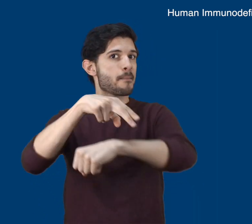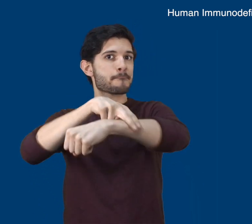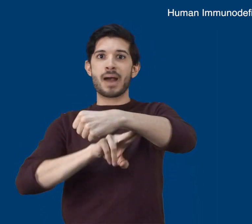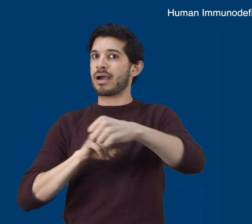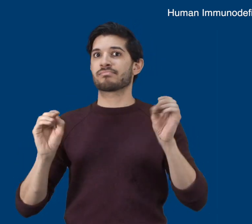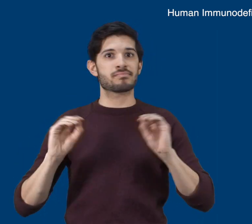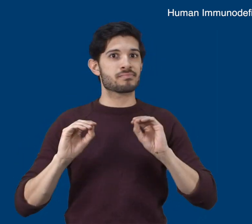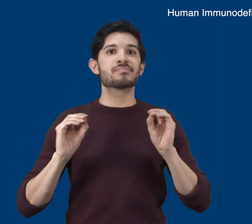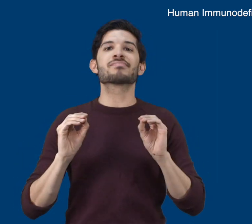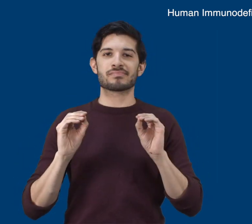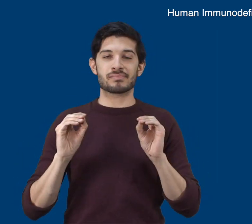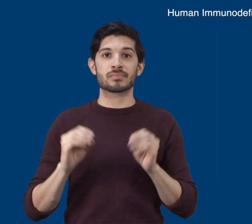that is not covered by bandage.